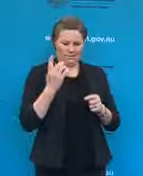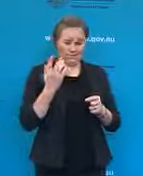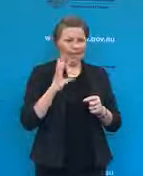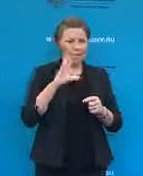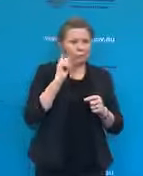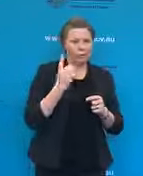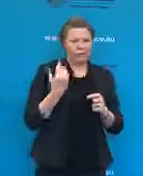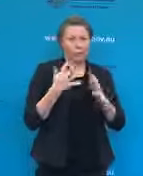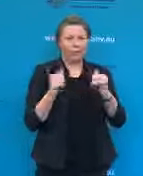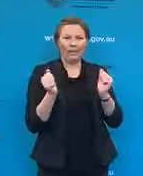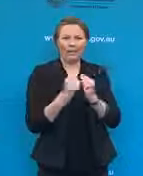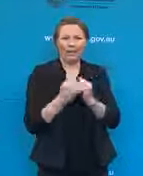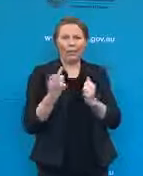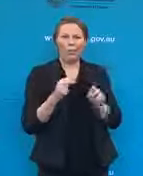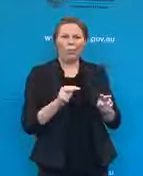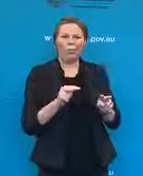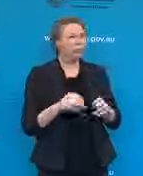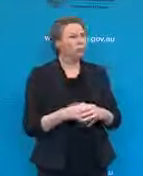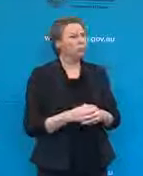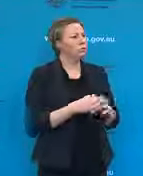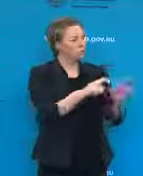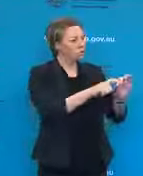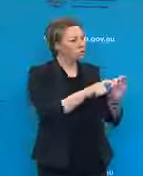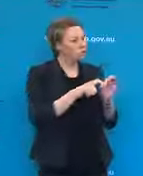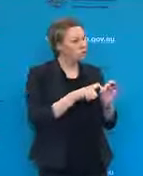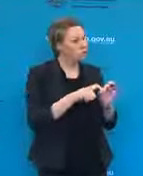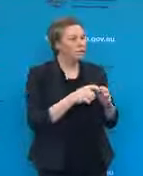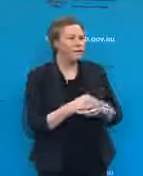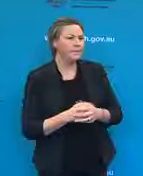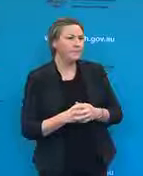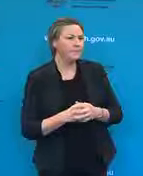Reporter: Professor in layman's terms if you can. Obviously Victoria went